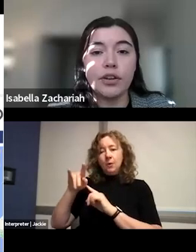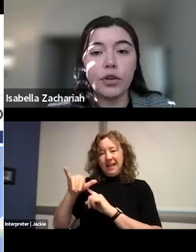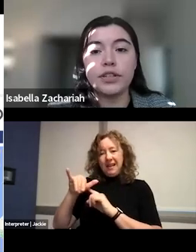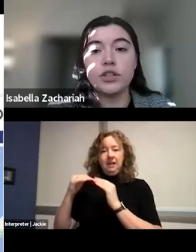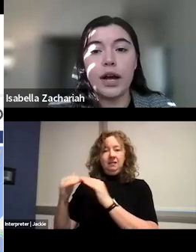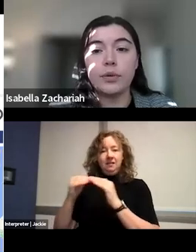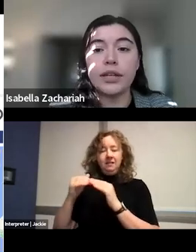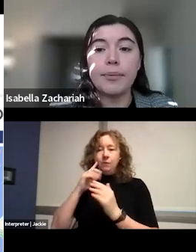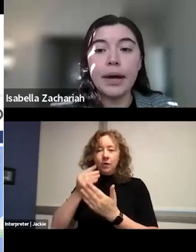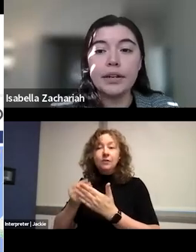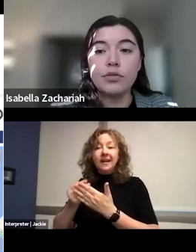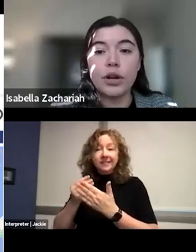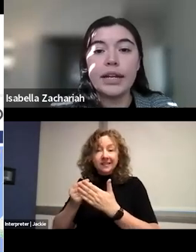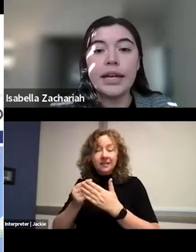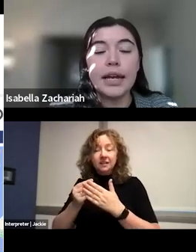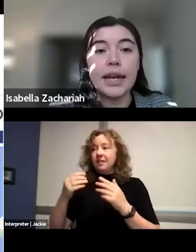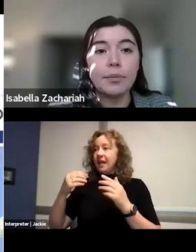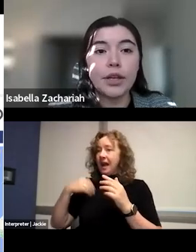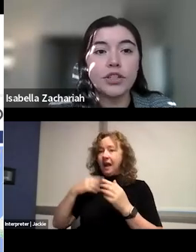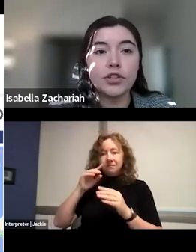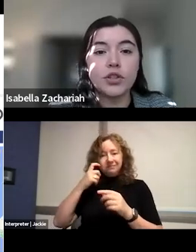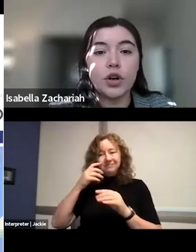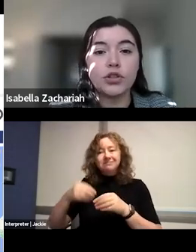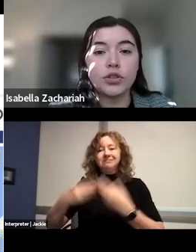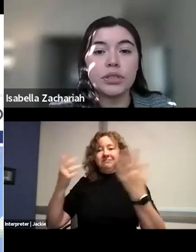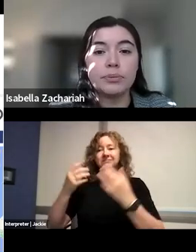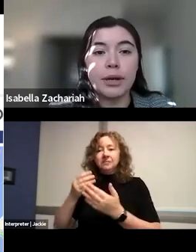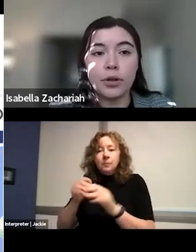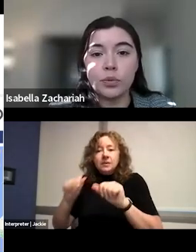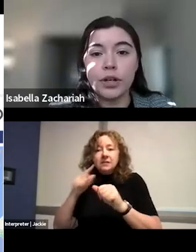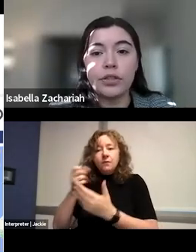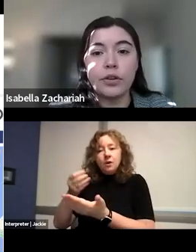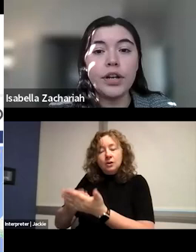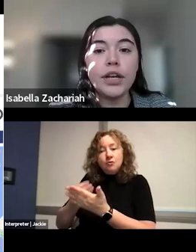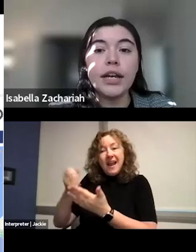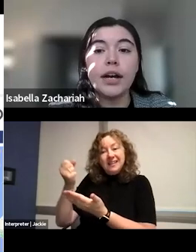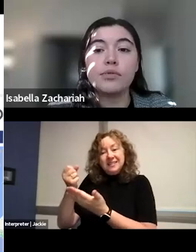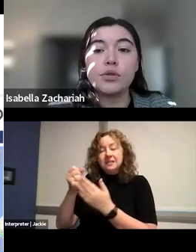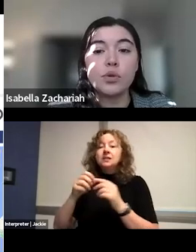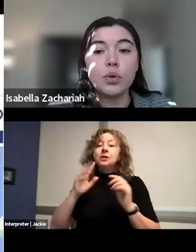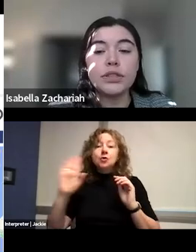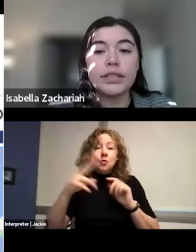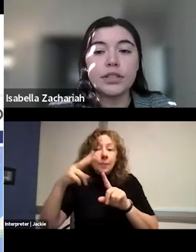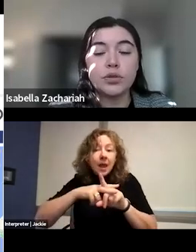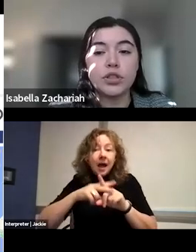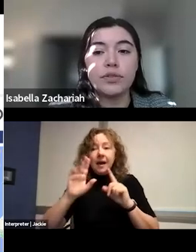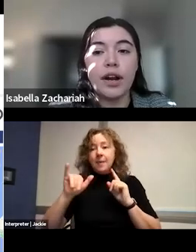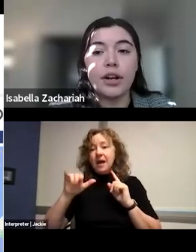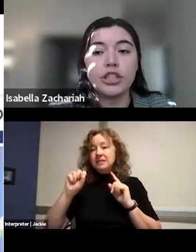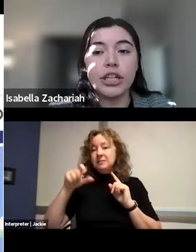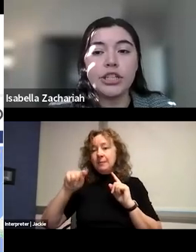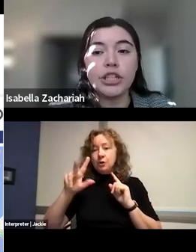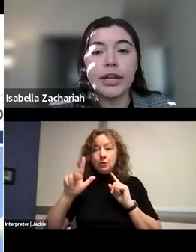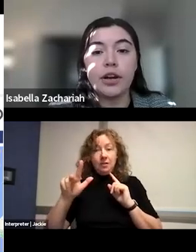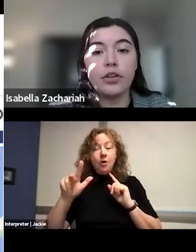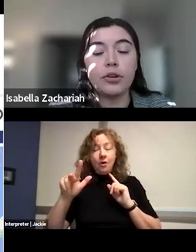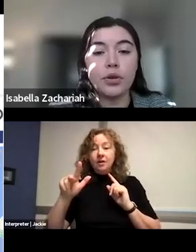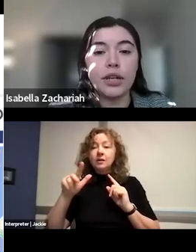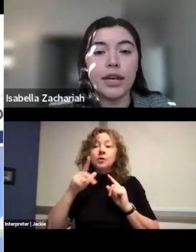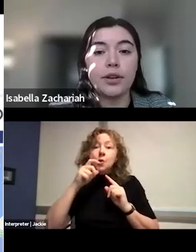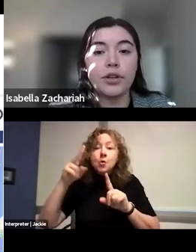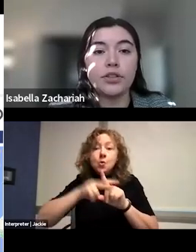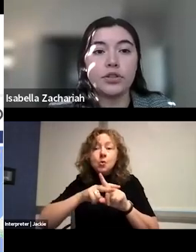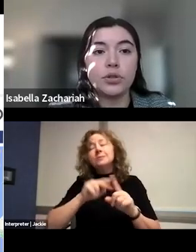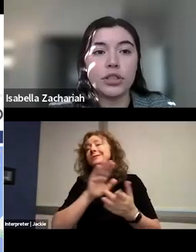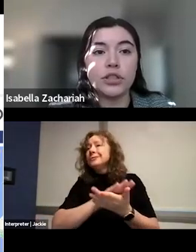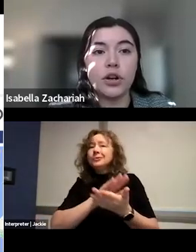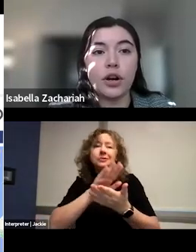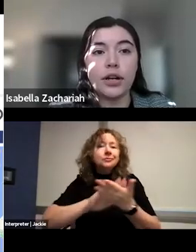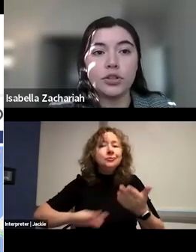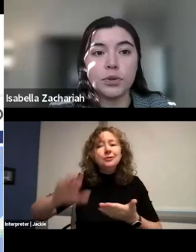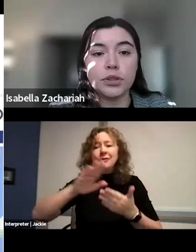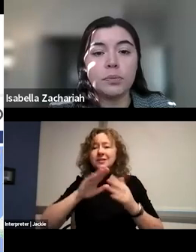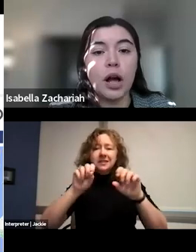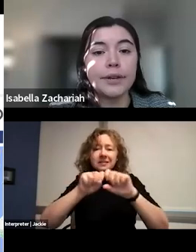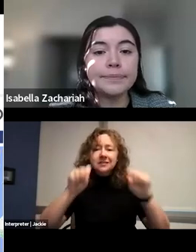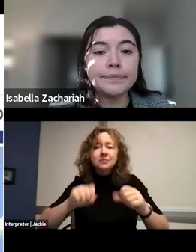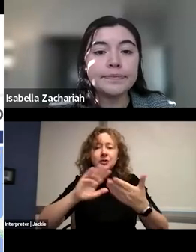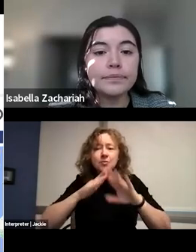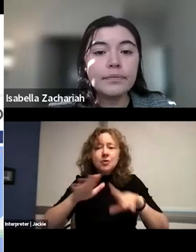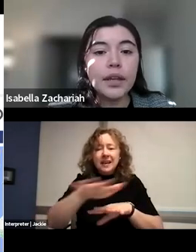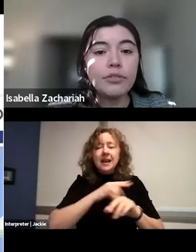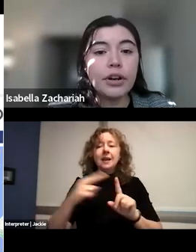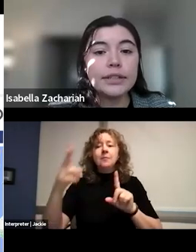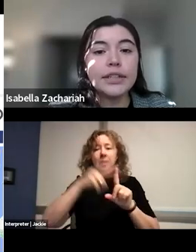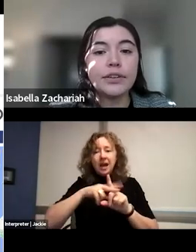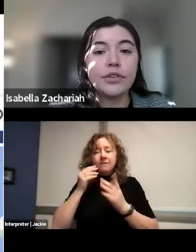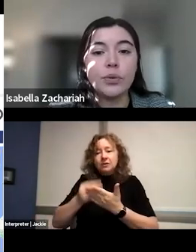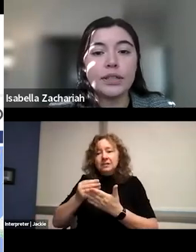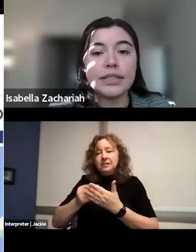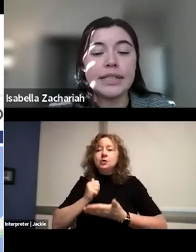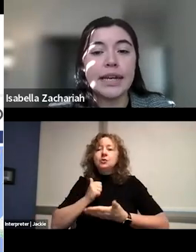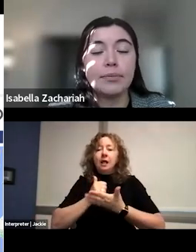Isabella Zachariah: Nta recently released the notice of funding for the digital equity. Competitive grant and applications are due. September 23.rd So schools, institutions of higher education and other community anchor institutions are eligible to apply.